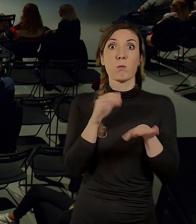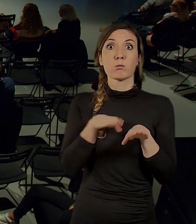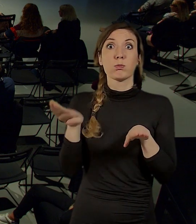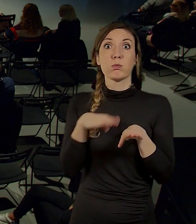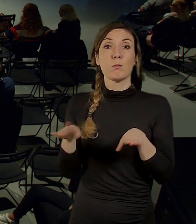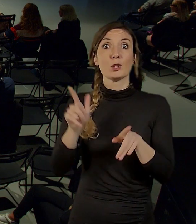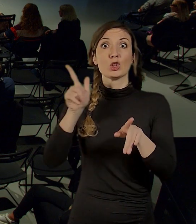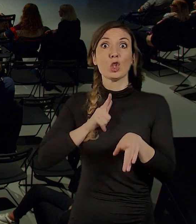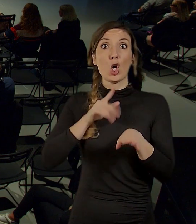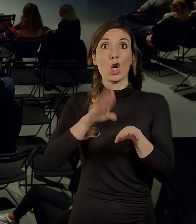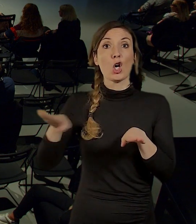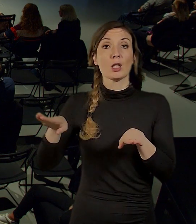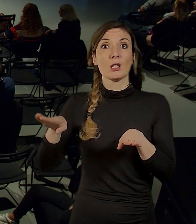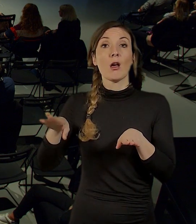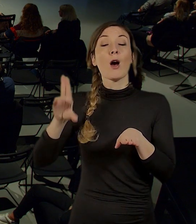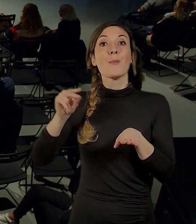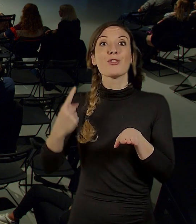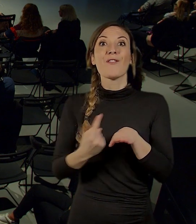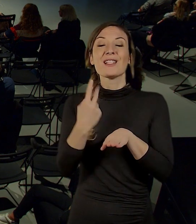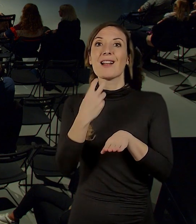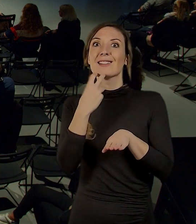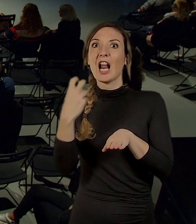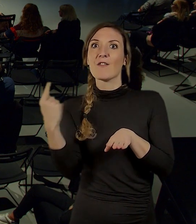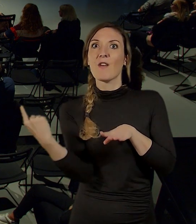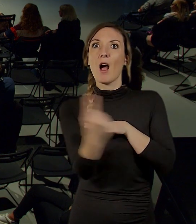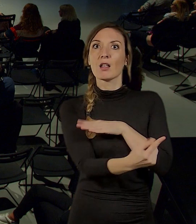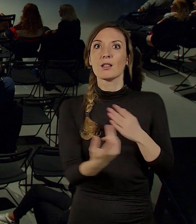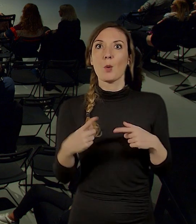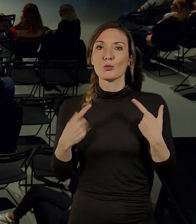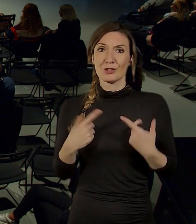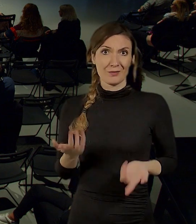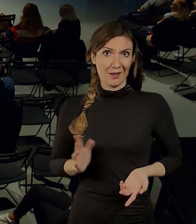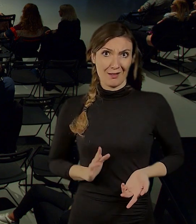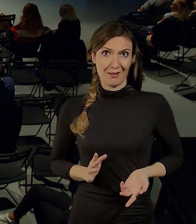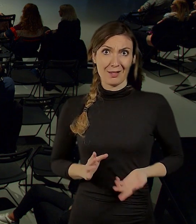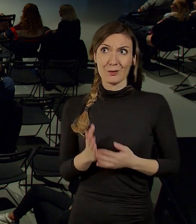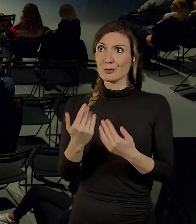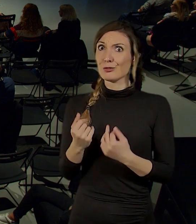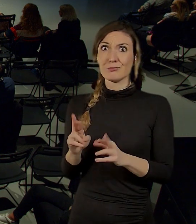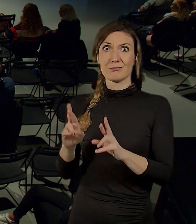that are supposed to be there. And the change to the Prague building regulations